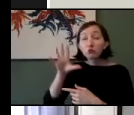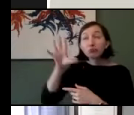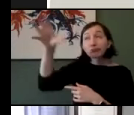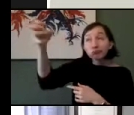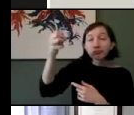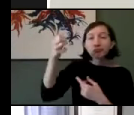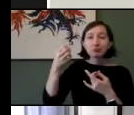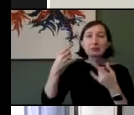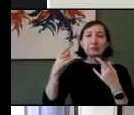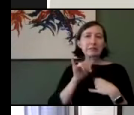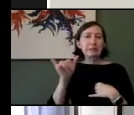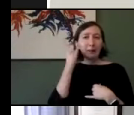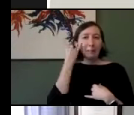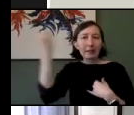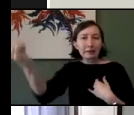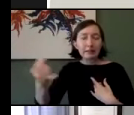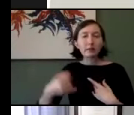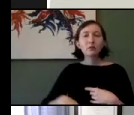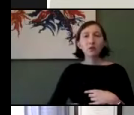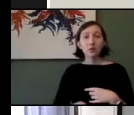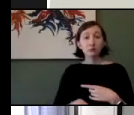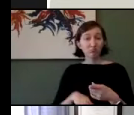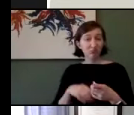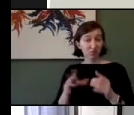Liz Persaud: You covered it well, Carolyn.